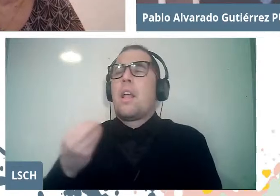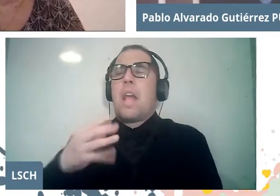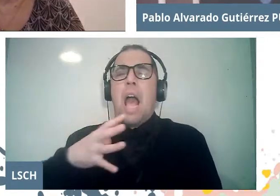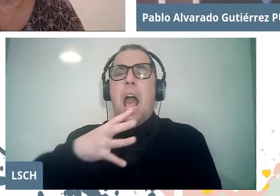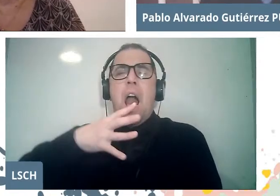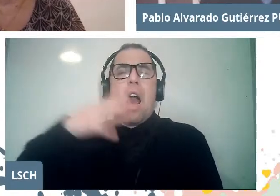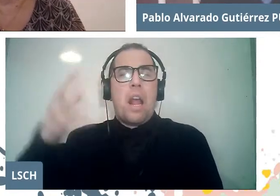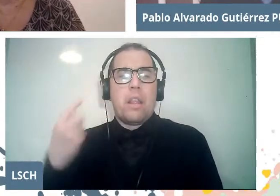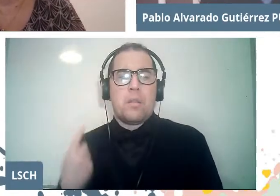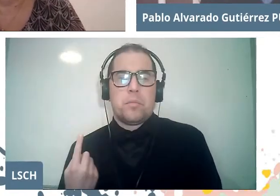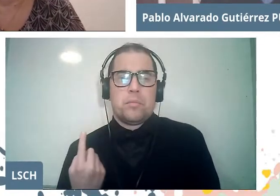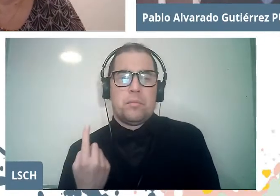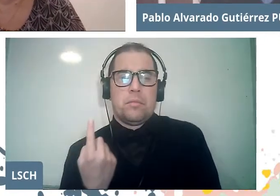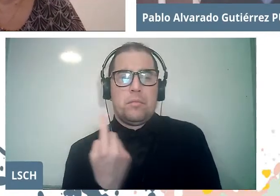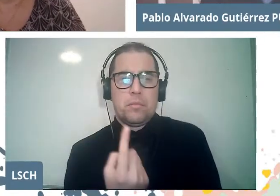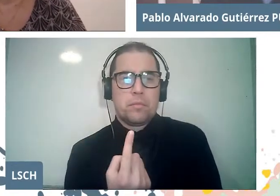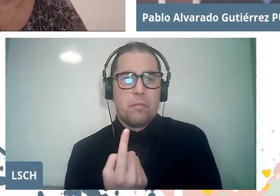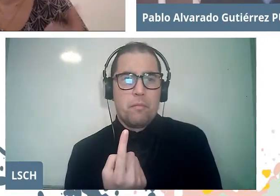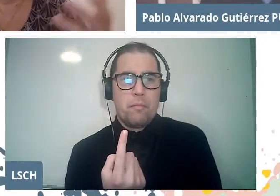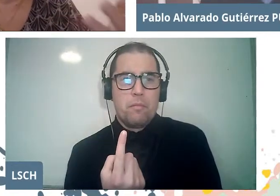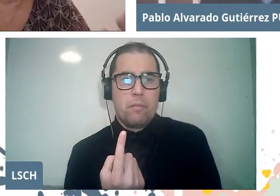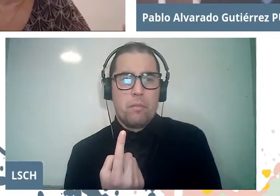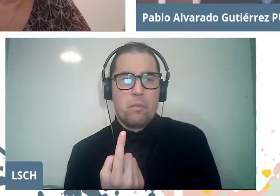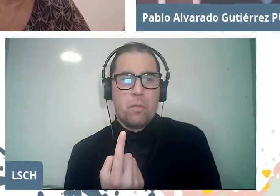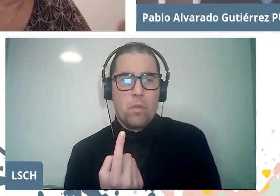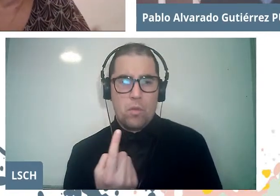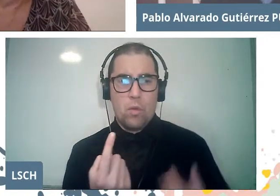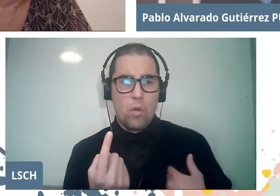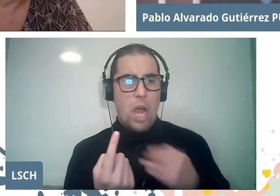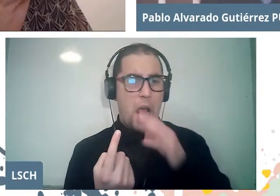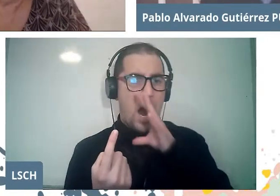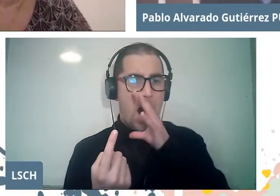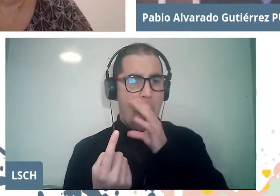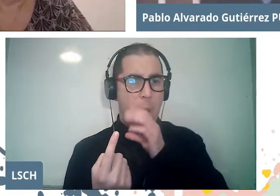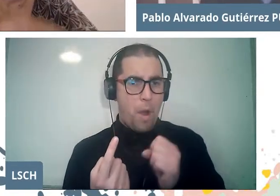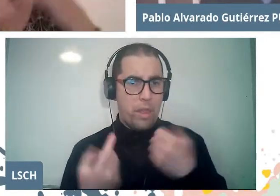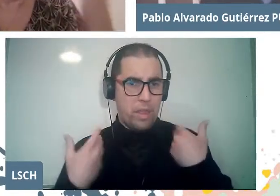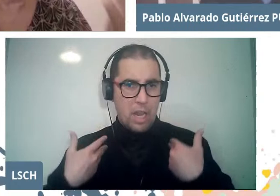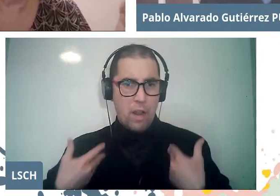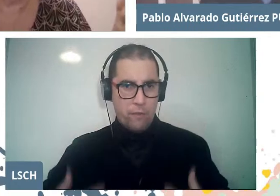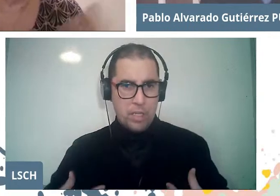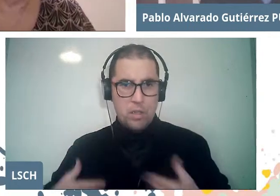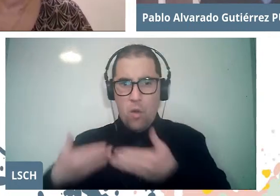isn't it, master?, that one develops unsuspected physical abilities,